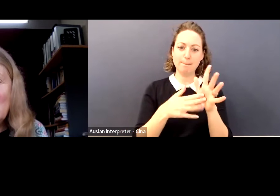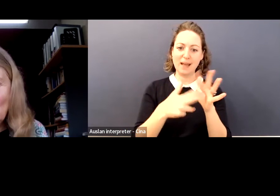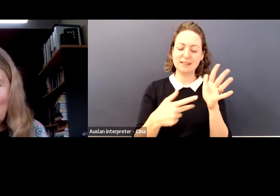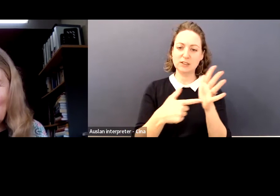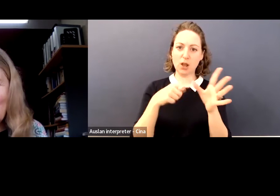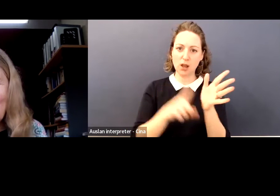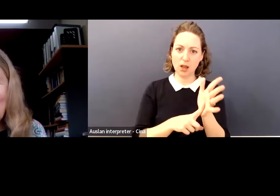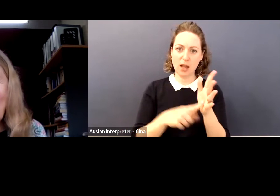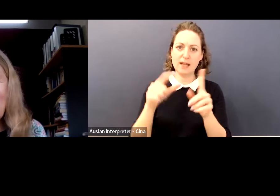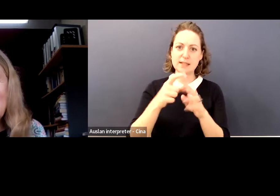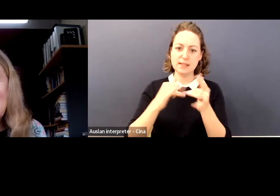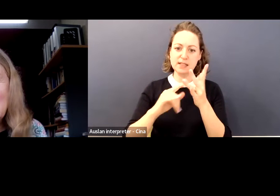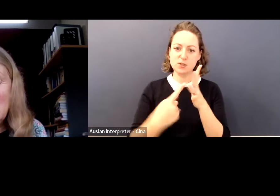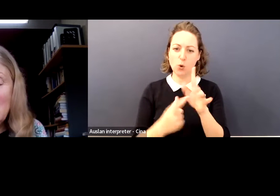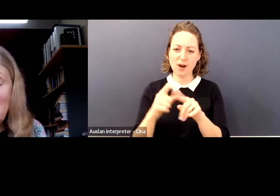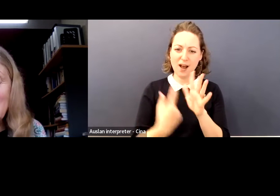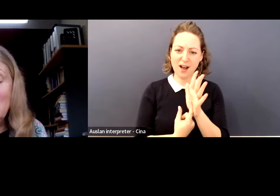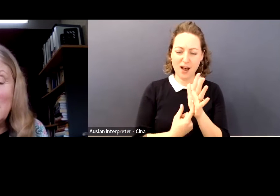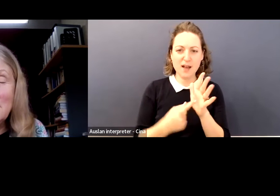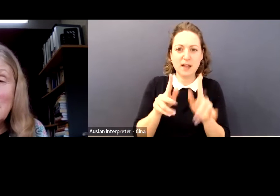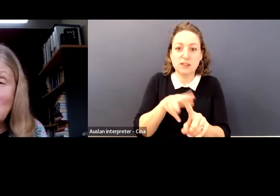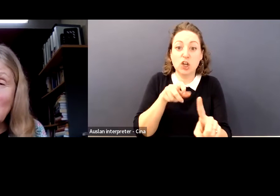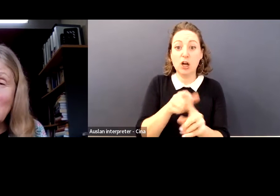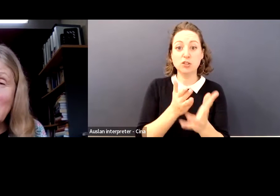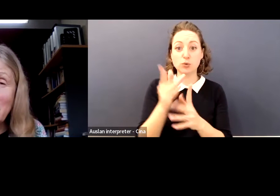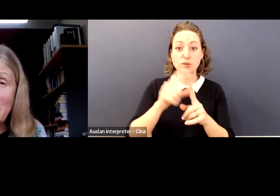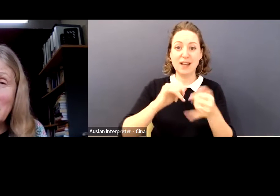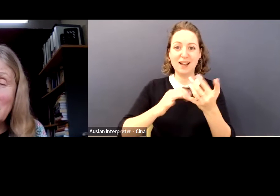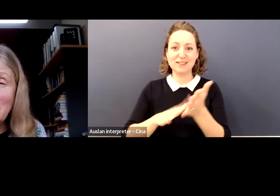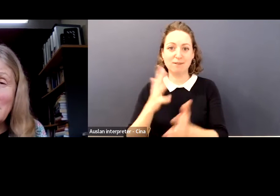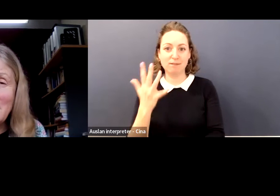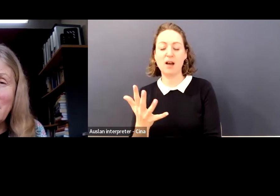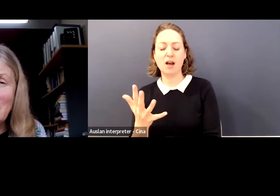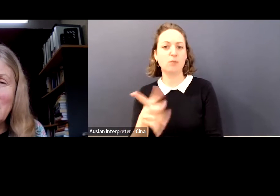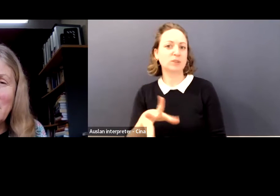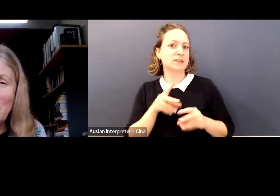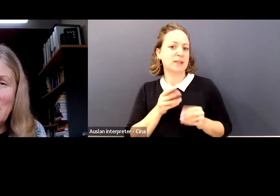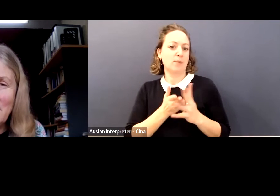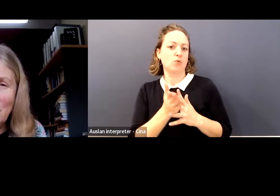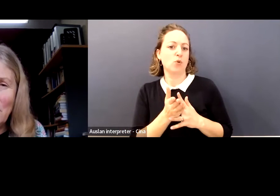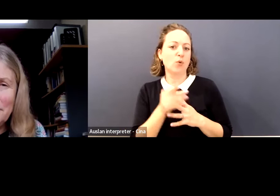but also most widely accepted in terms of the classification of a learning disorder.